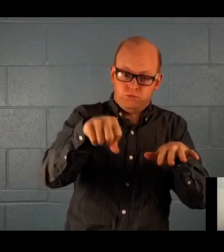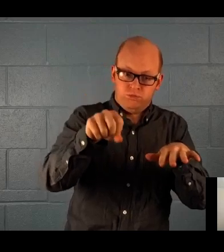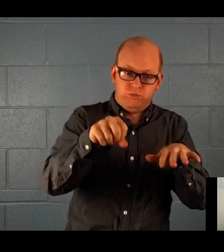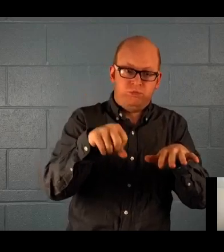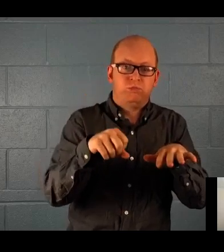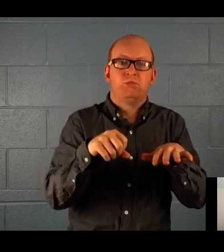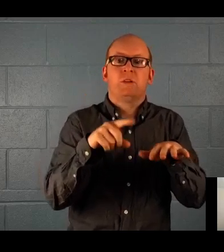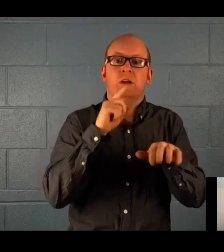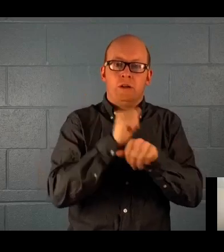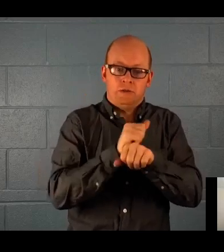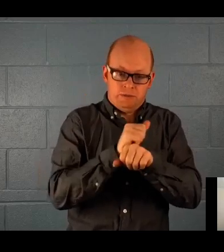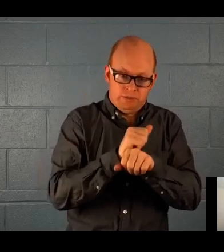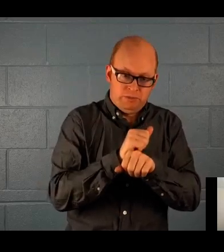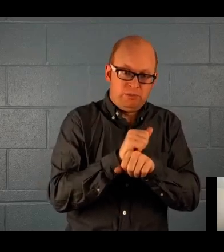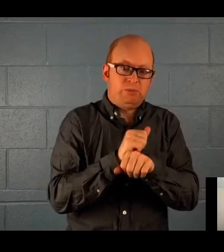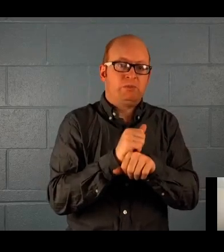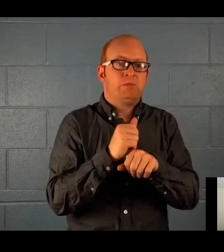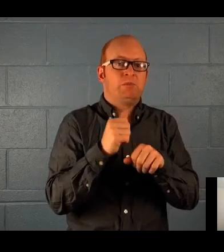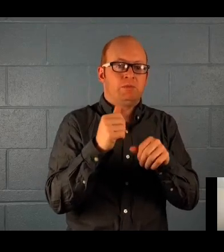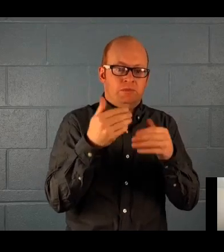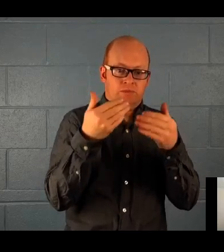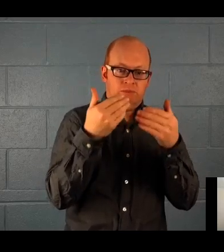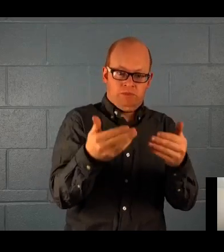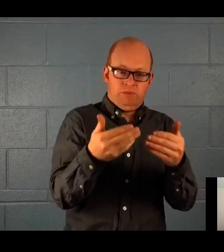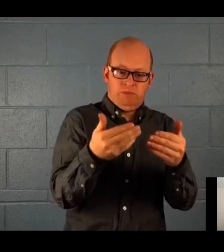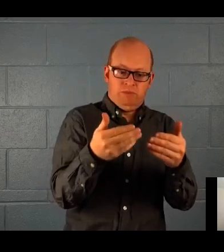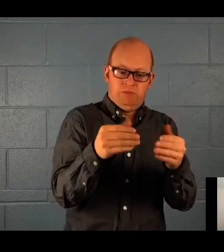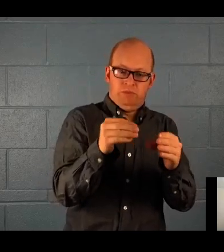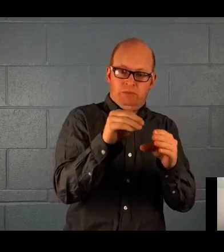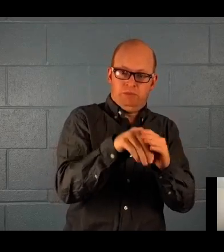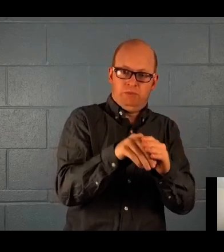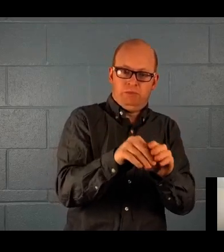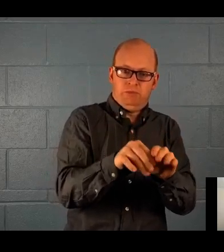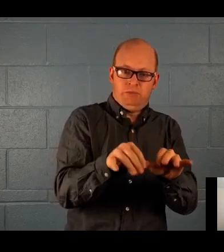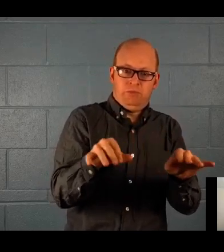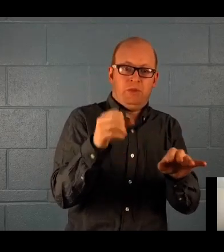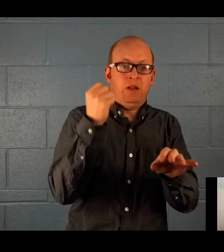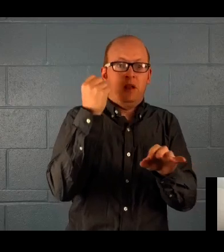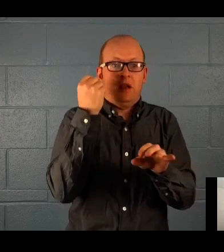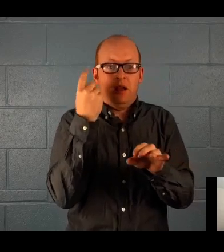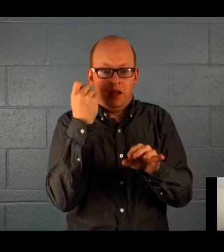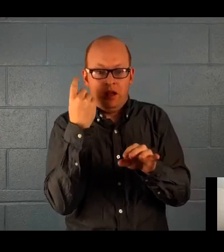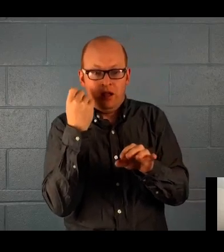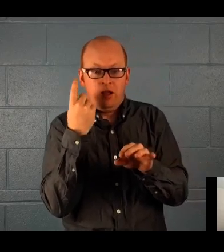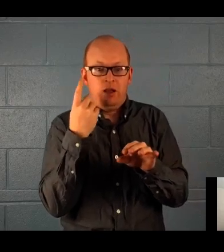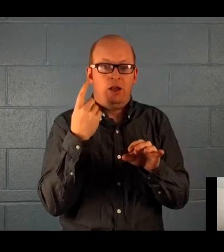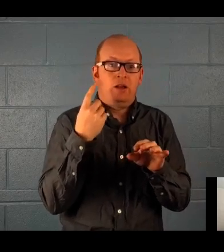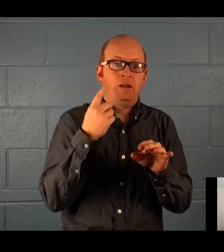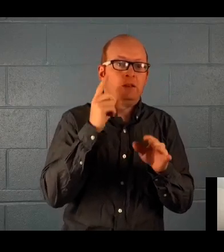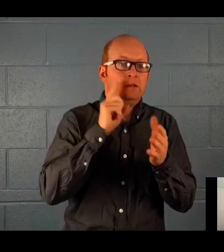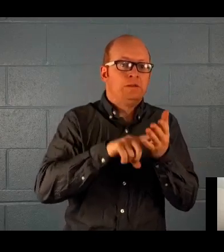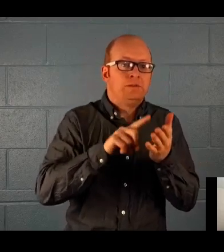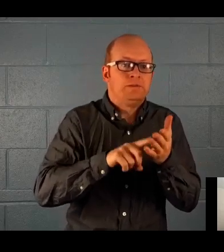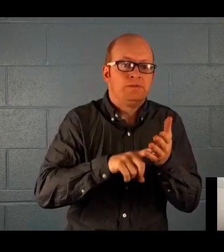They then went on to deliver the lentivirus containing myosin VIIA to the retinas of the shaker 1 mice,